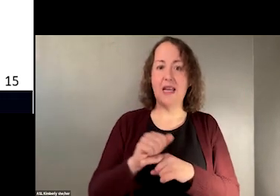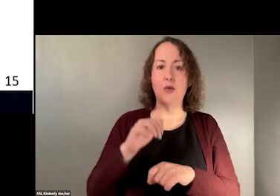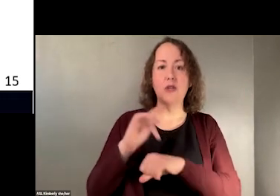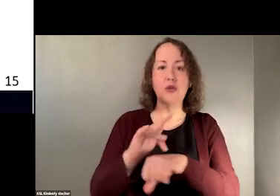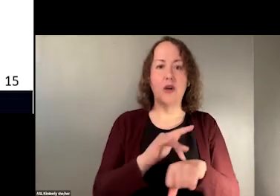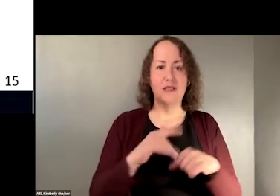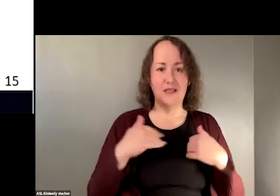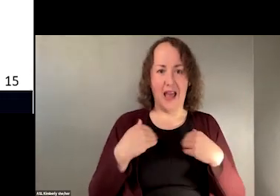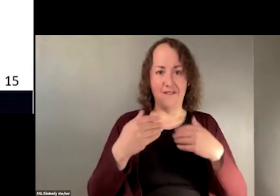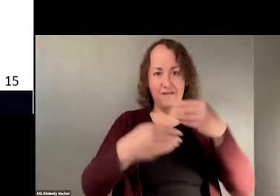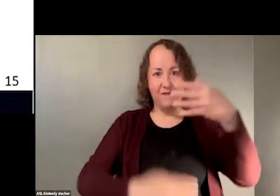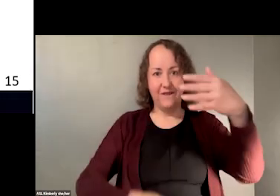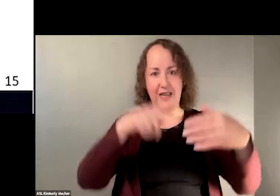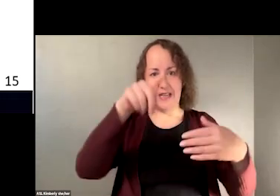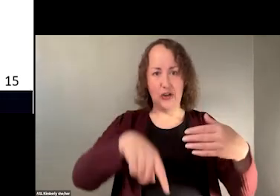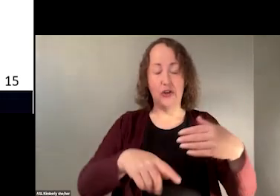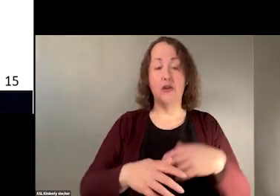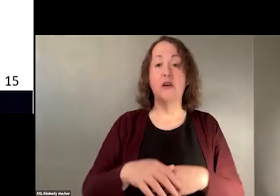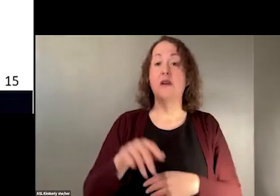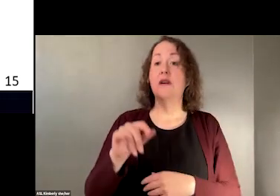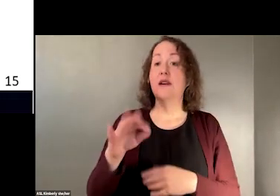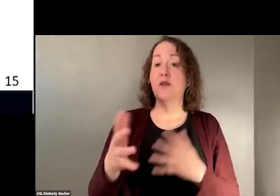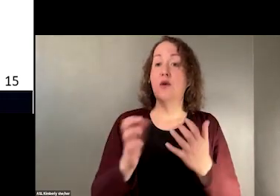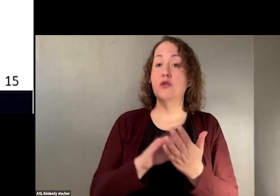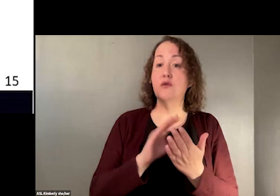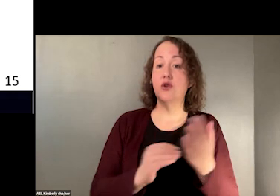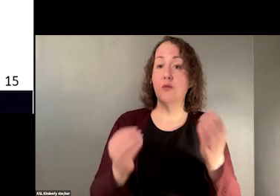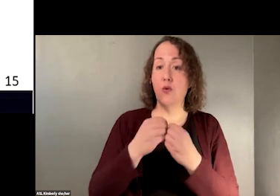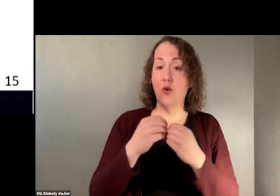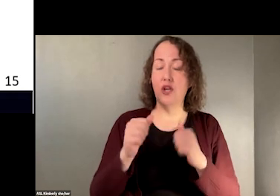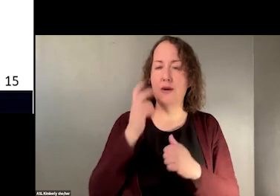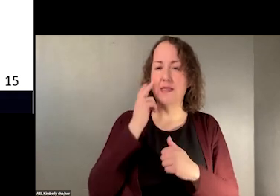If you'd like to learn more, please see the Research.gov "Account Management -